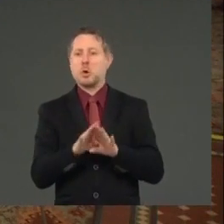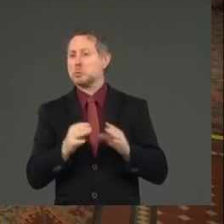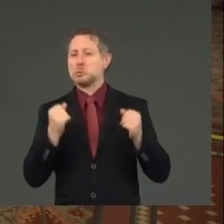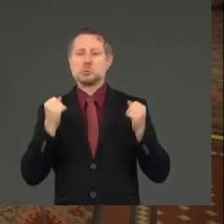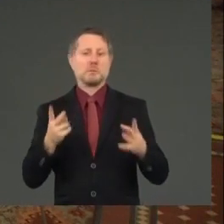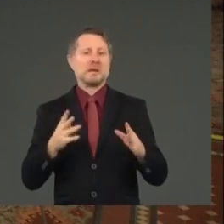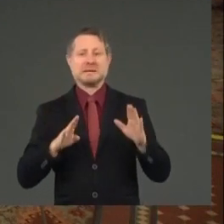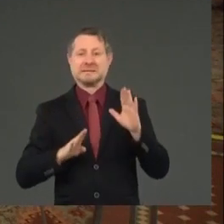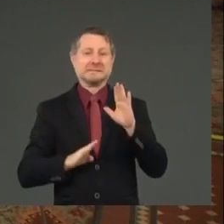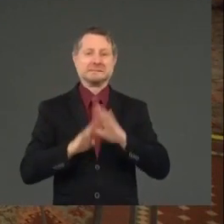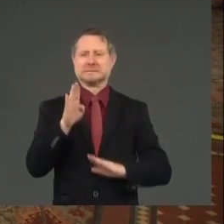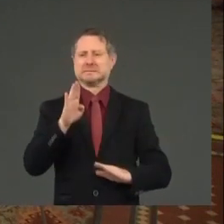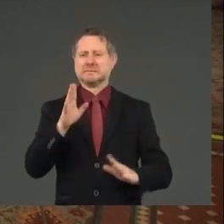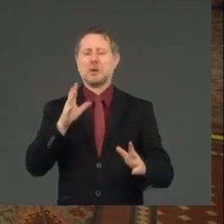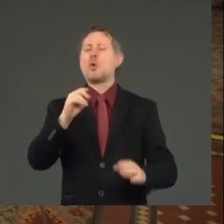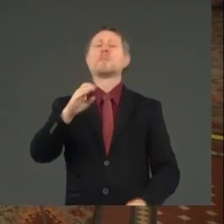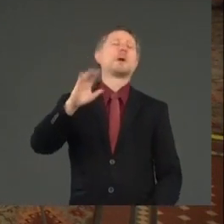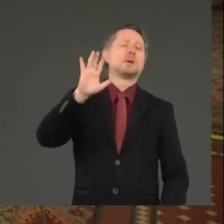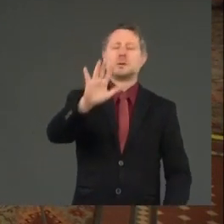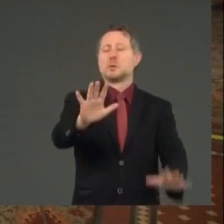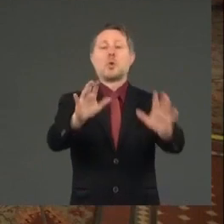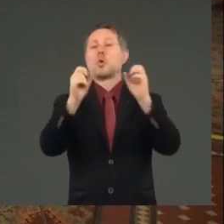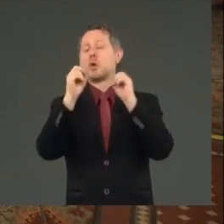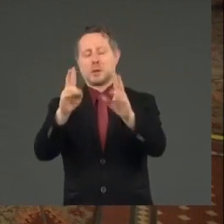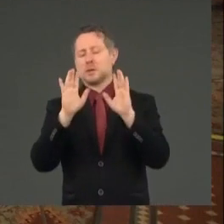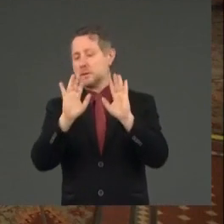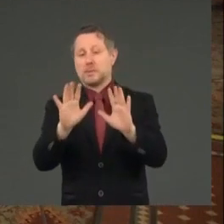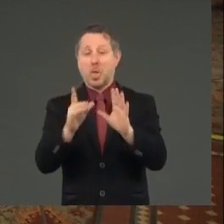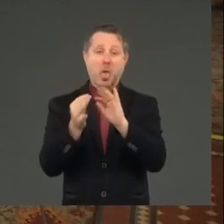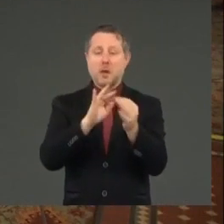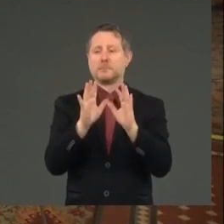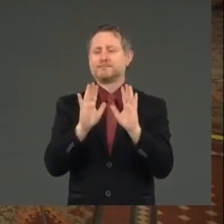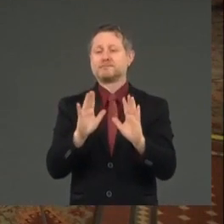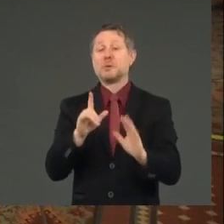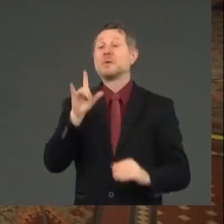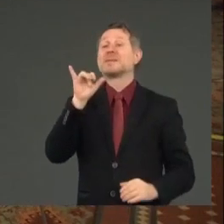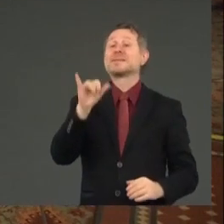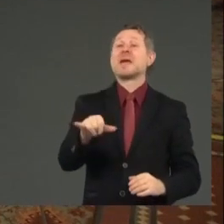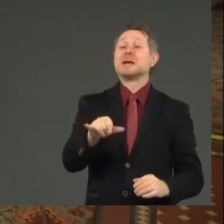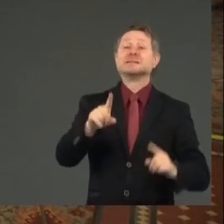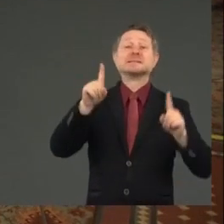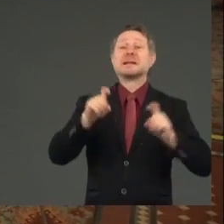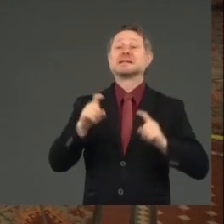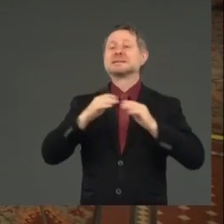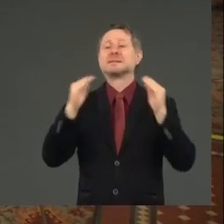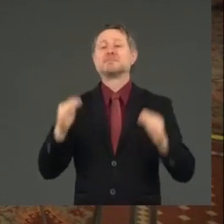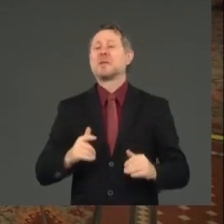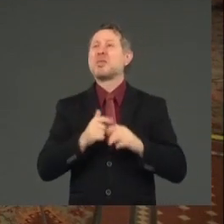THIS IS THE NEW SYSTEM. IF YOU WANT TO DIAL BACK -- LET'S JUST STAY WITH THE